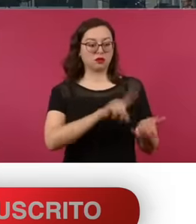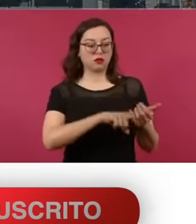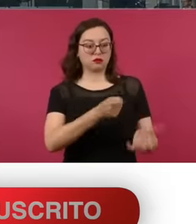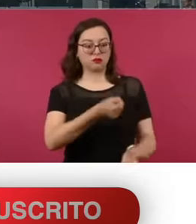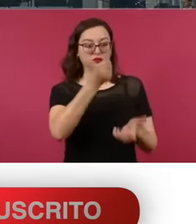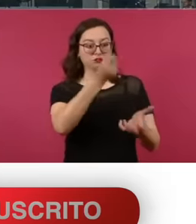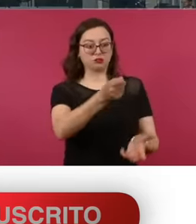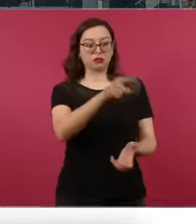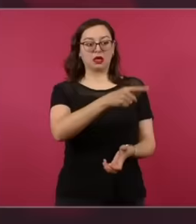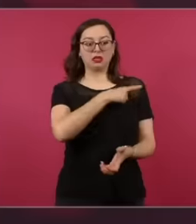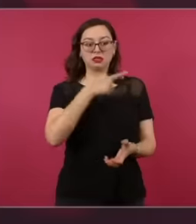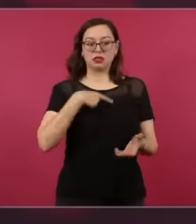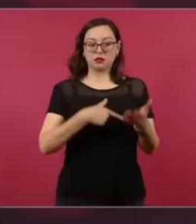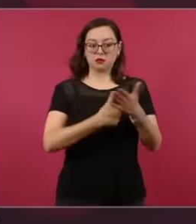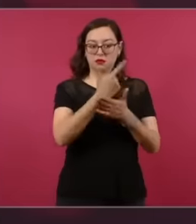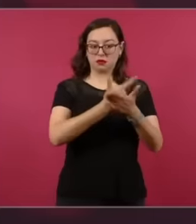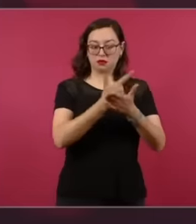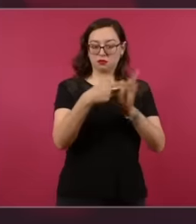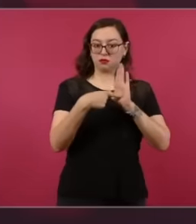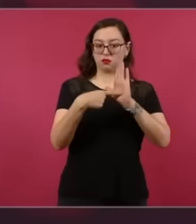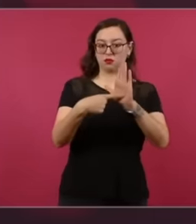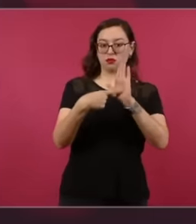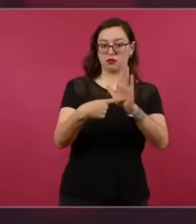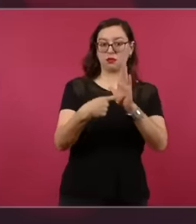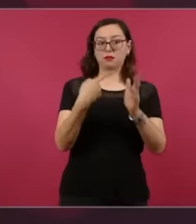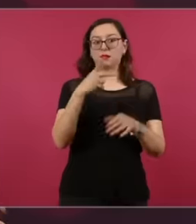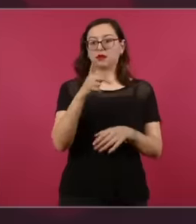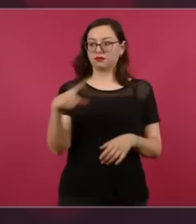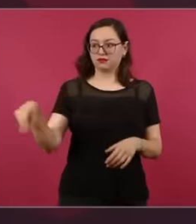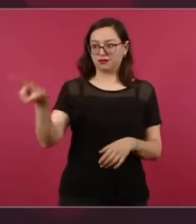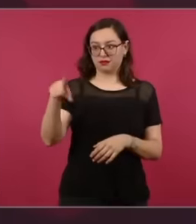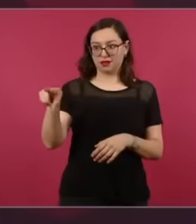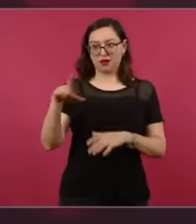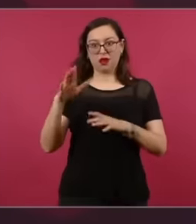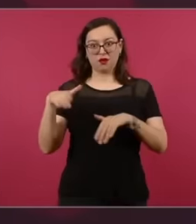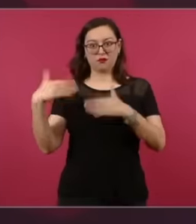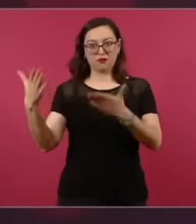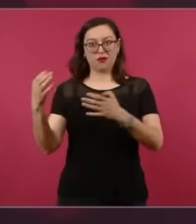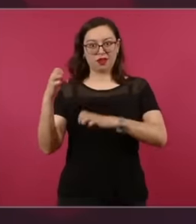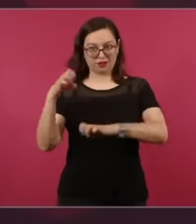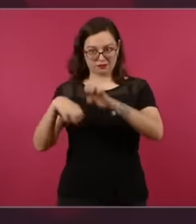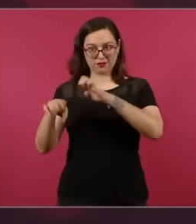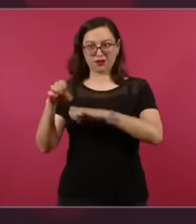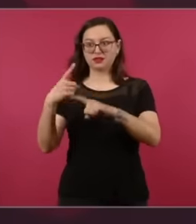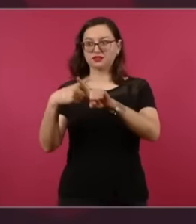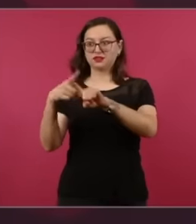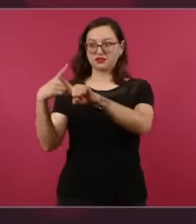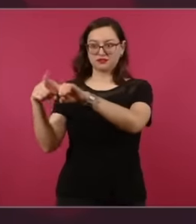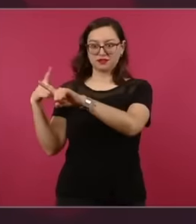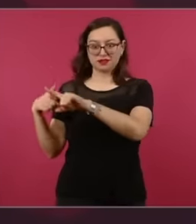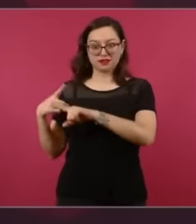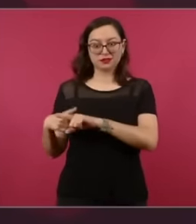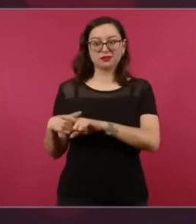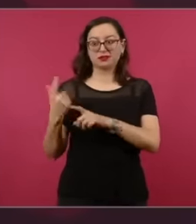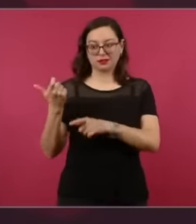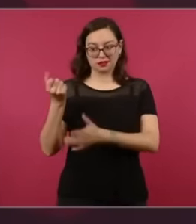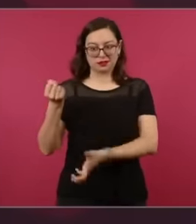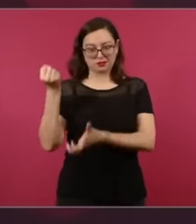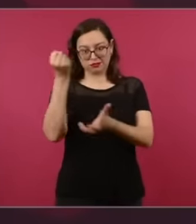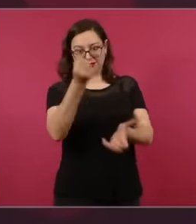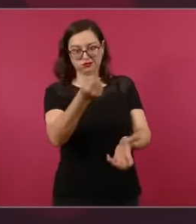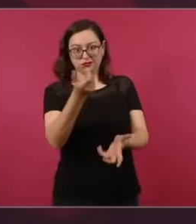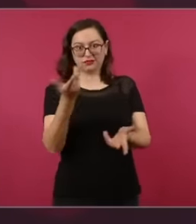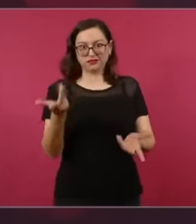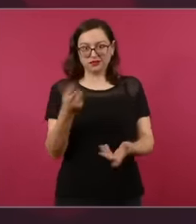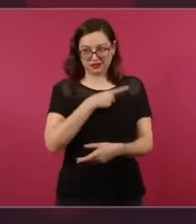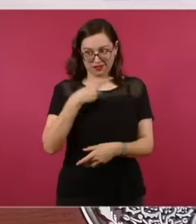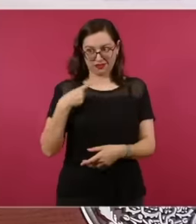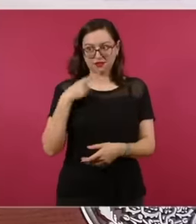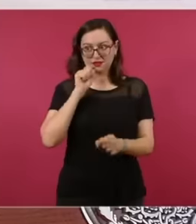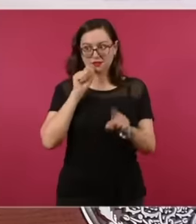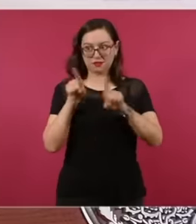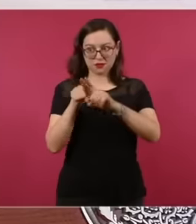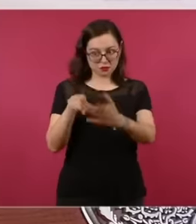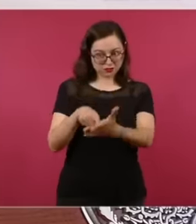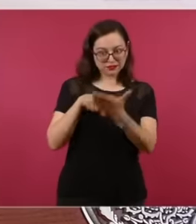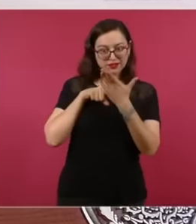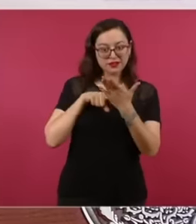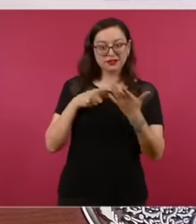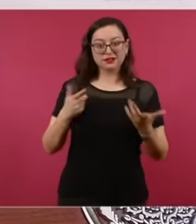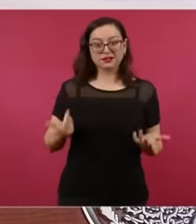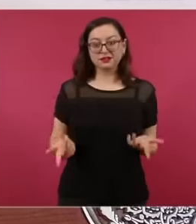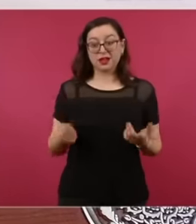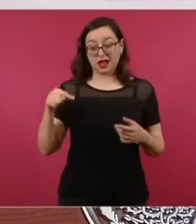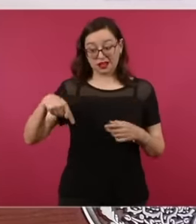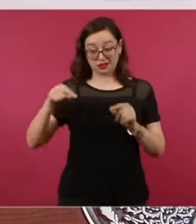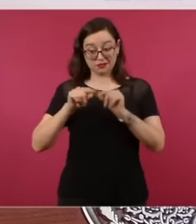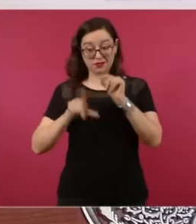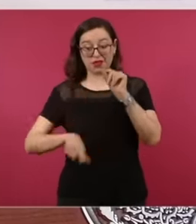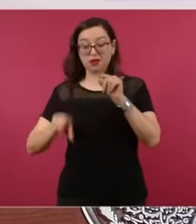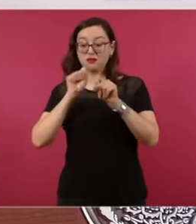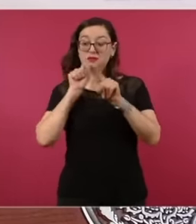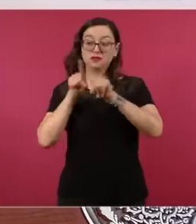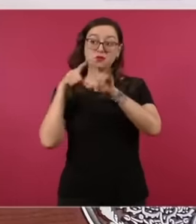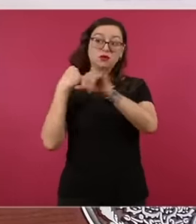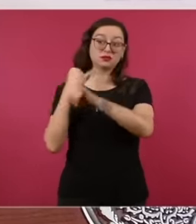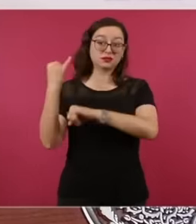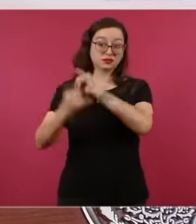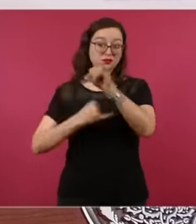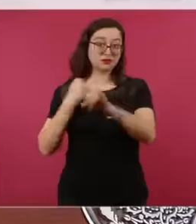and evidently used money not only from Mexico but from abroad